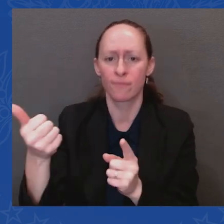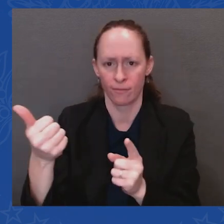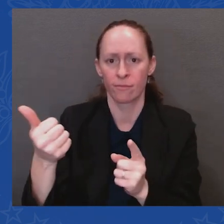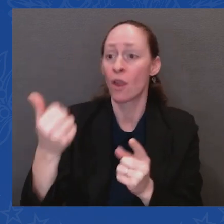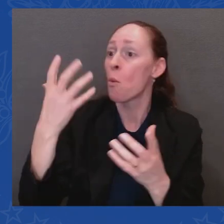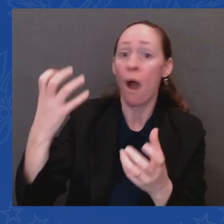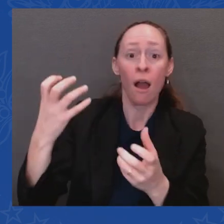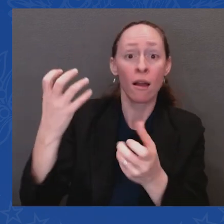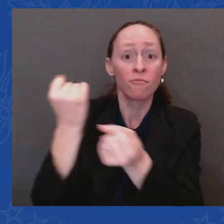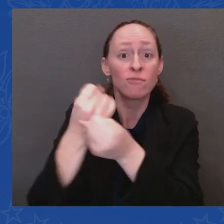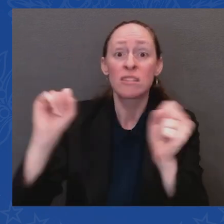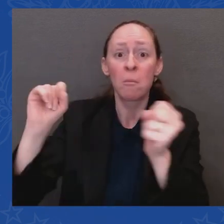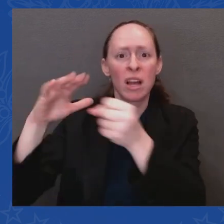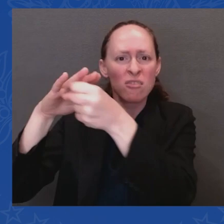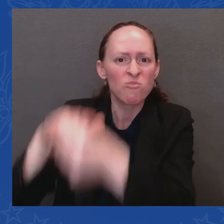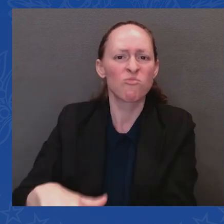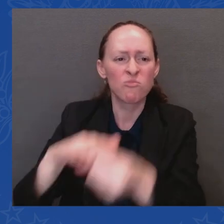And right by their side are their families.